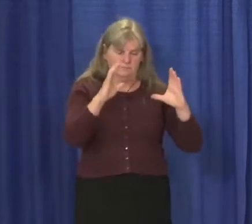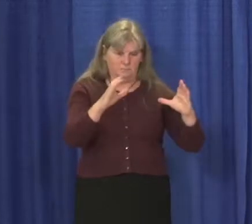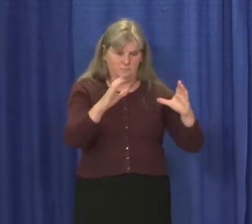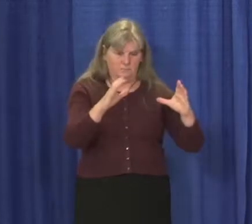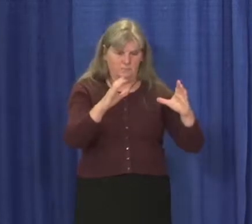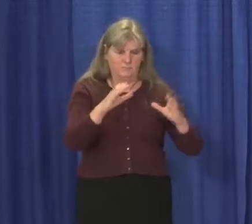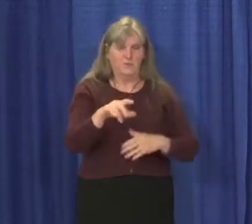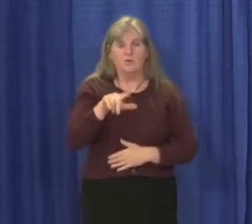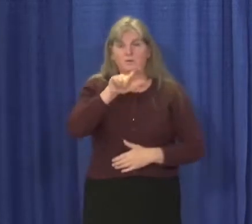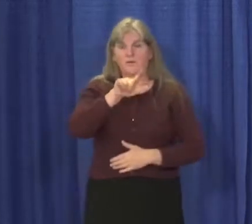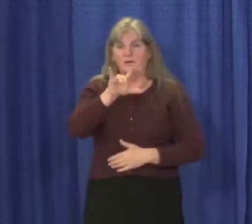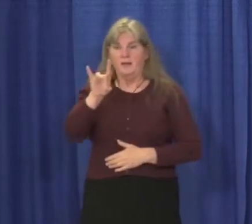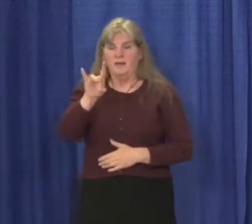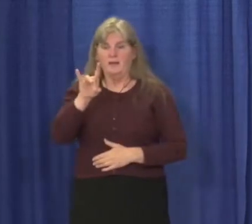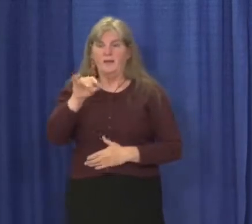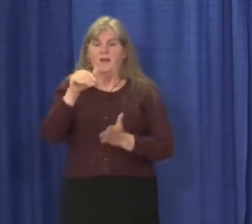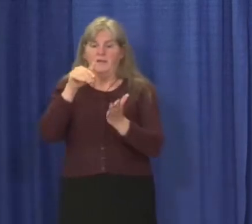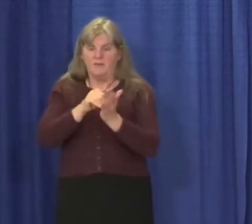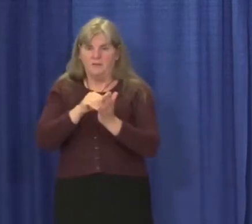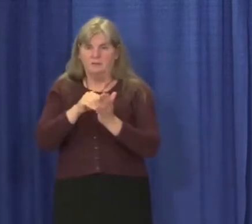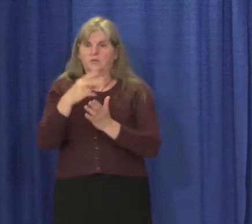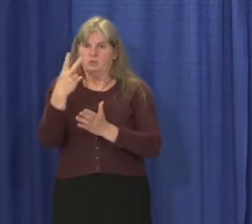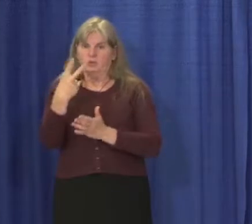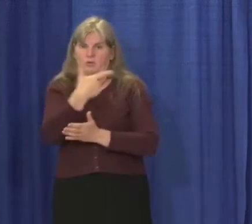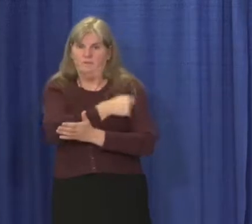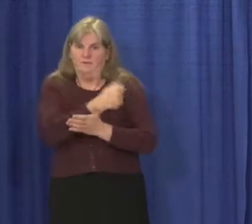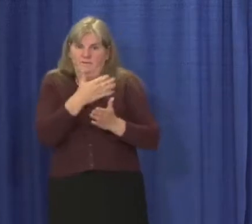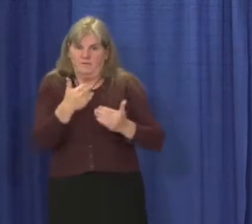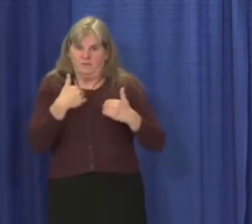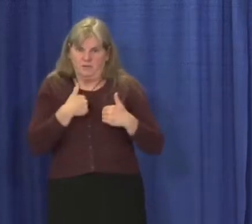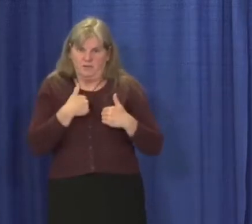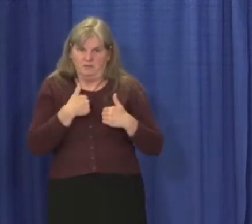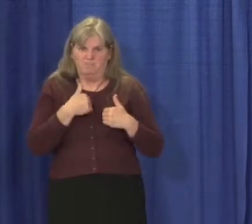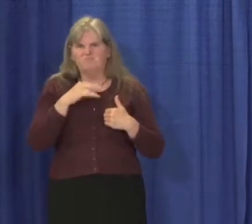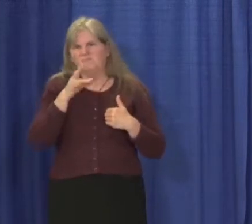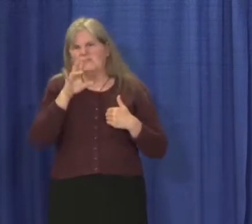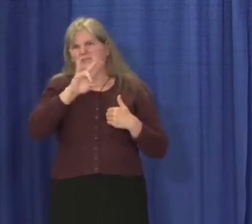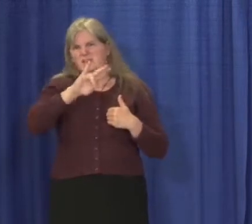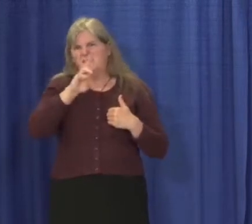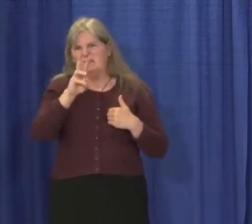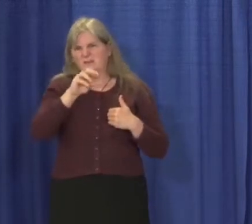About 28,000 have received what was doses of vaccine.